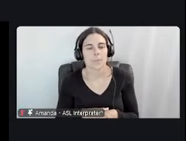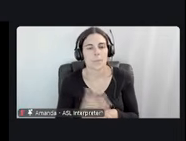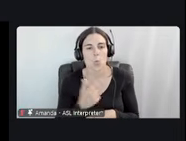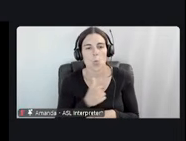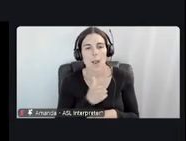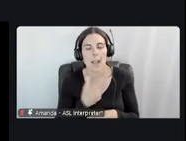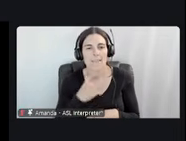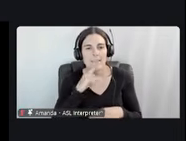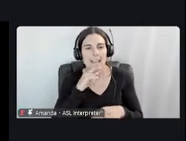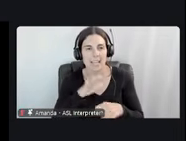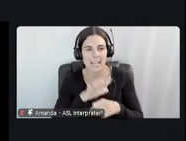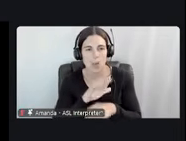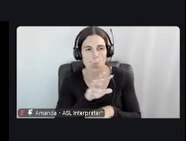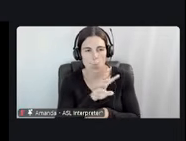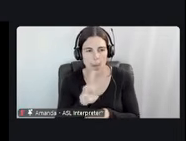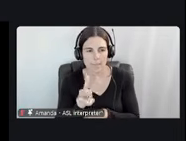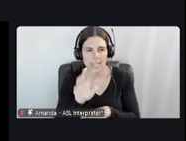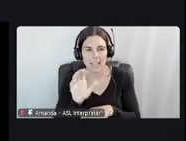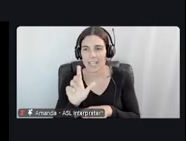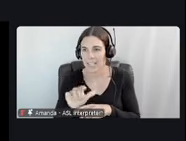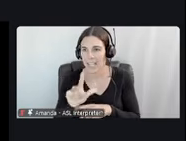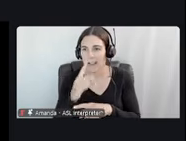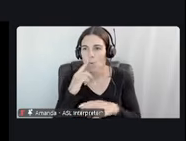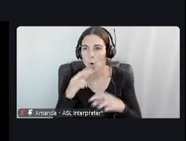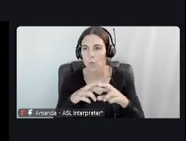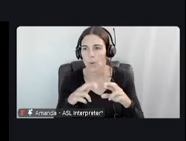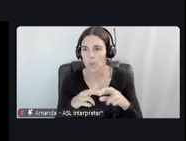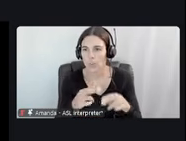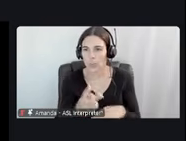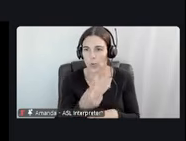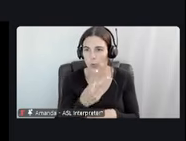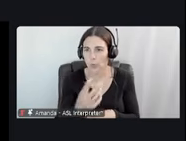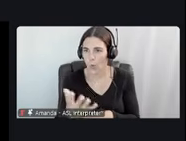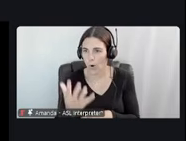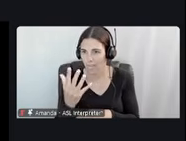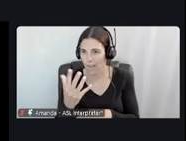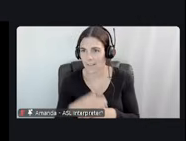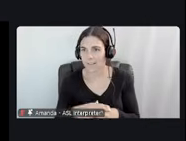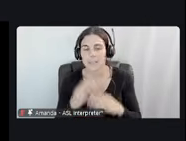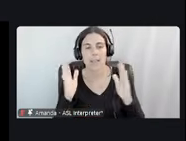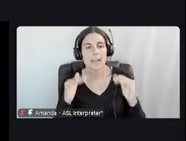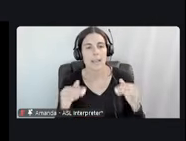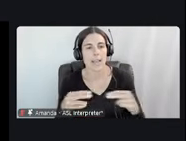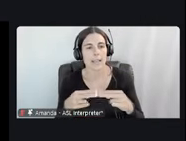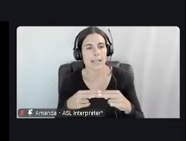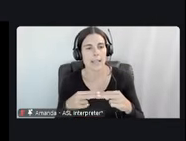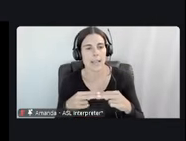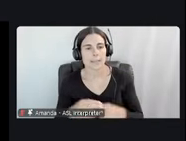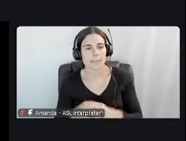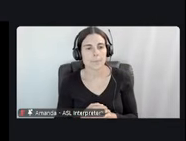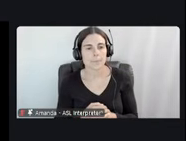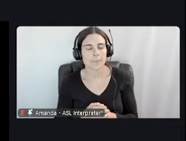website you'll see here. You can click for region two or region five. Next slide. Uh these are some